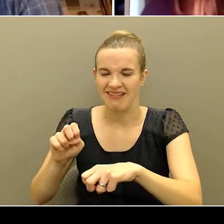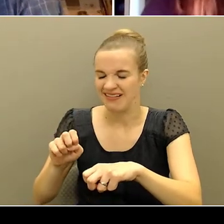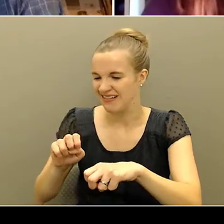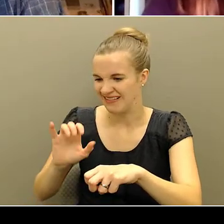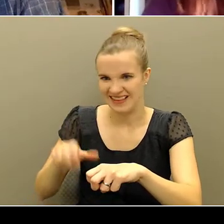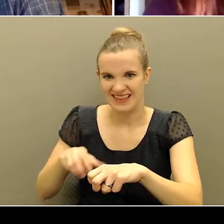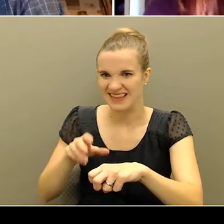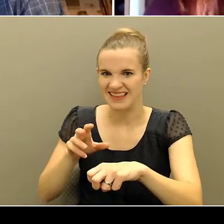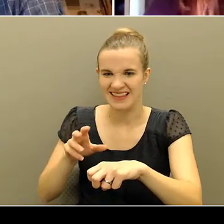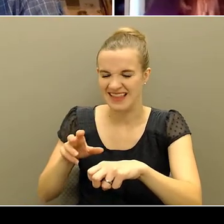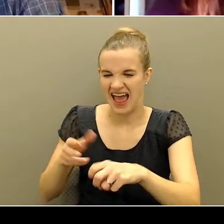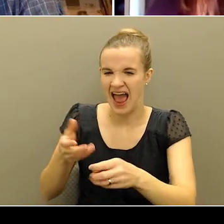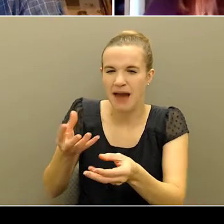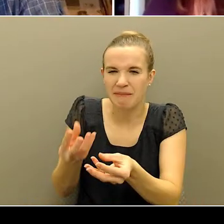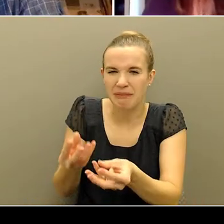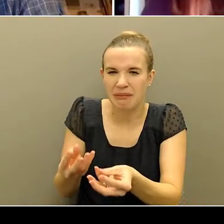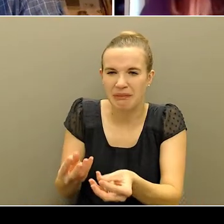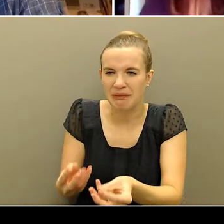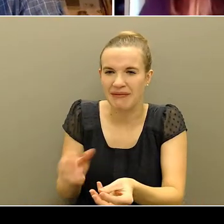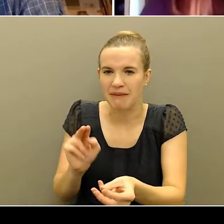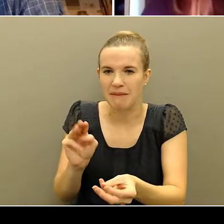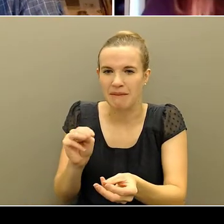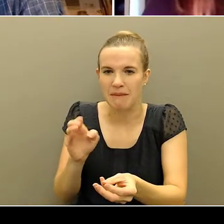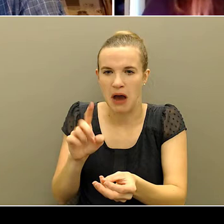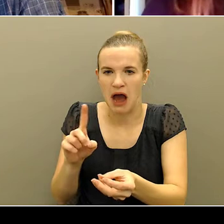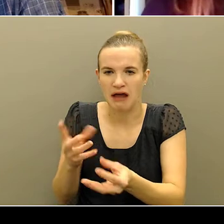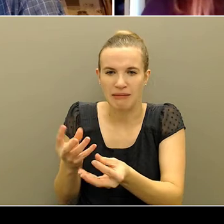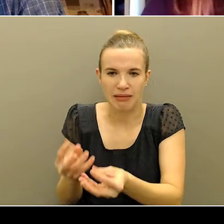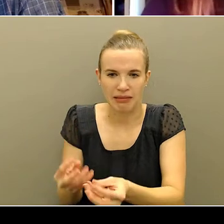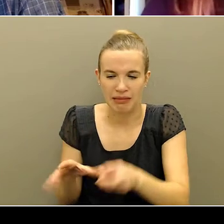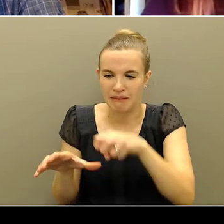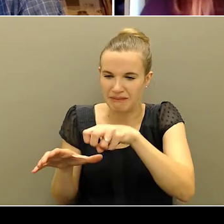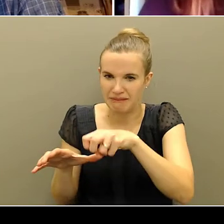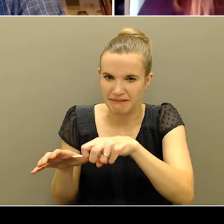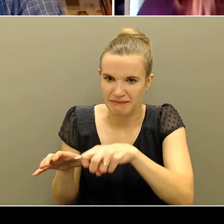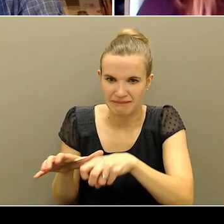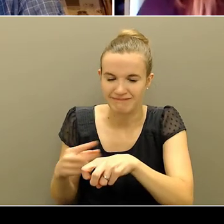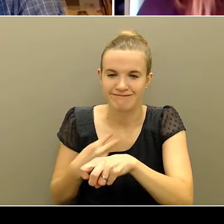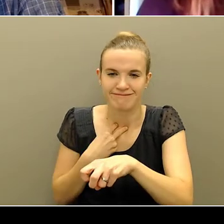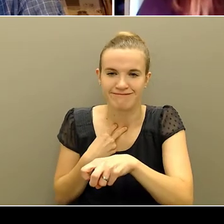wintertime. Absolutely beautiful. I was out in the middle of nowhere. It was